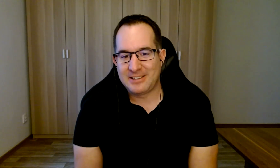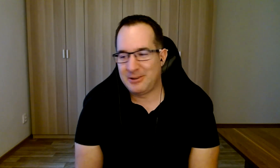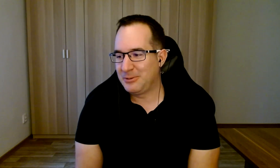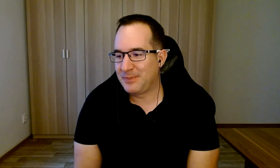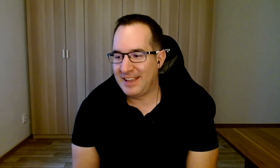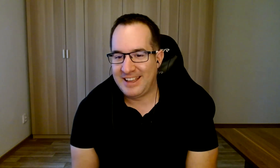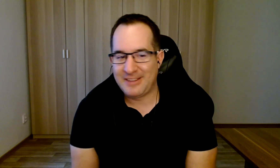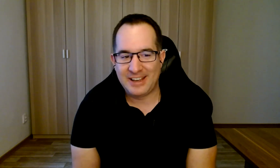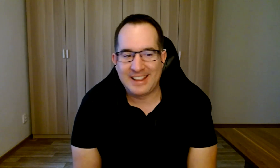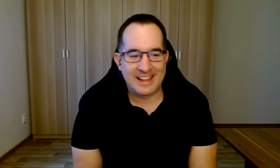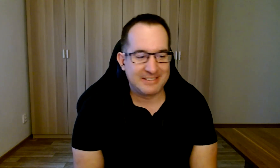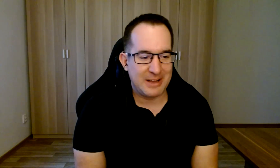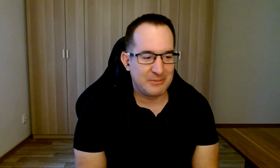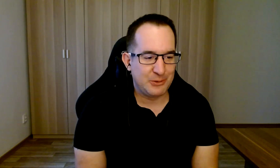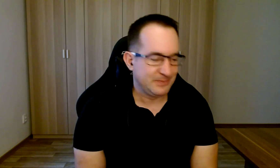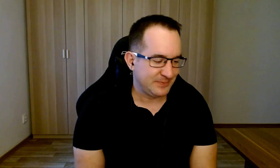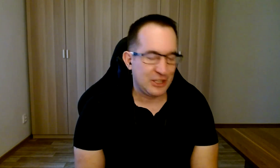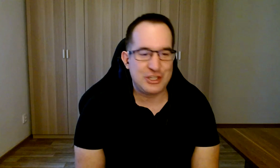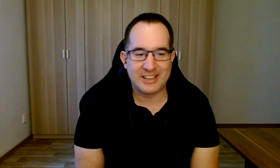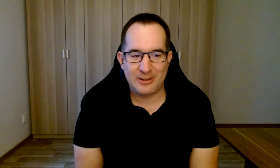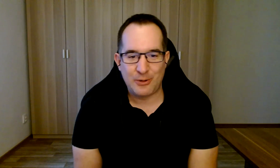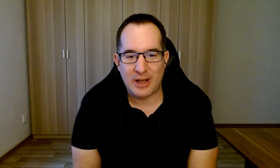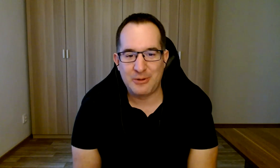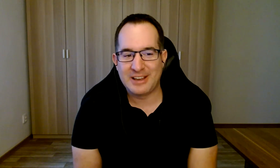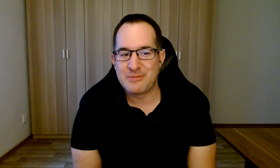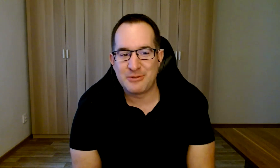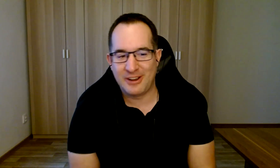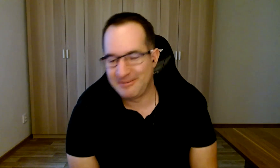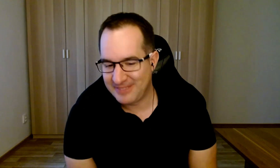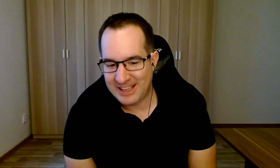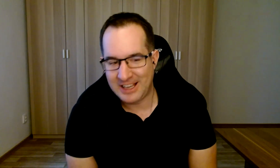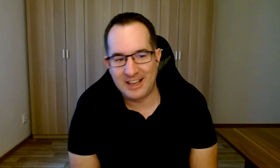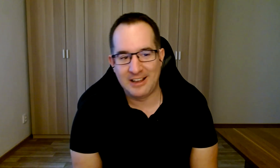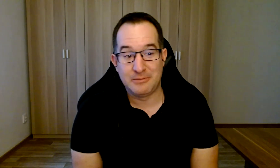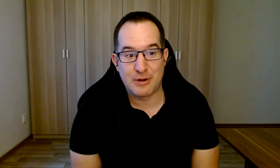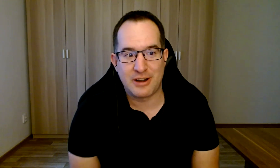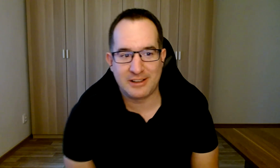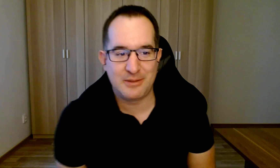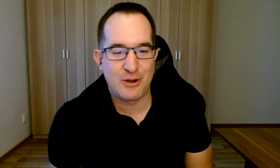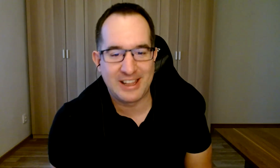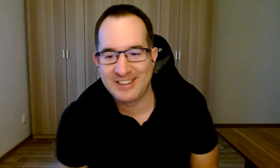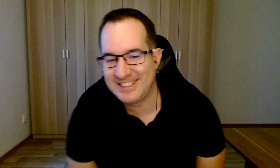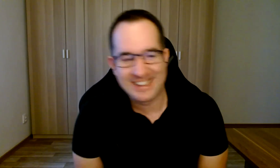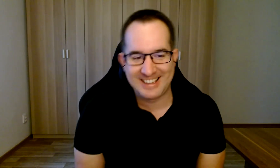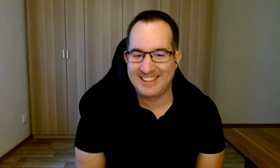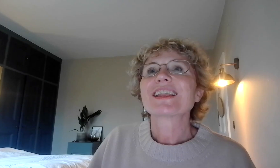So, definitely come to check how you can improve your product with more languages.